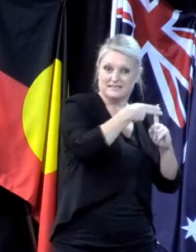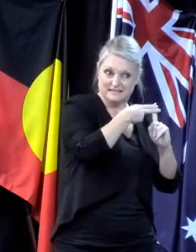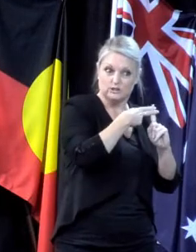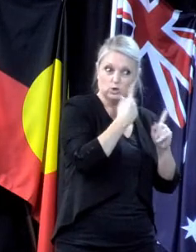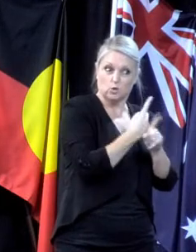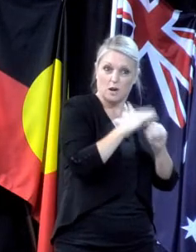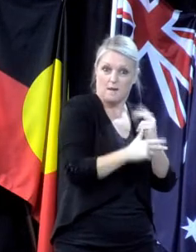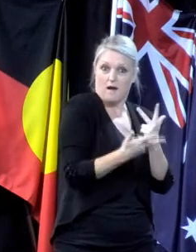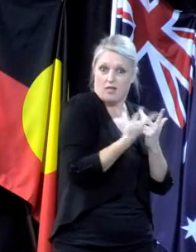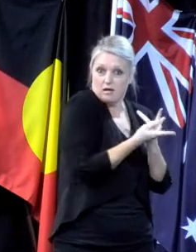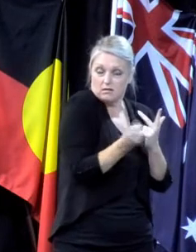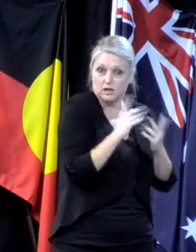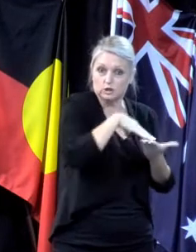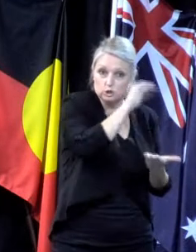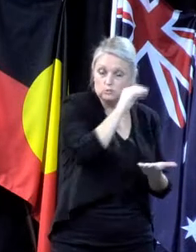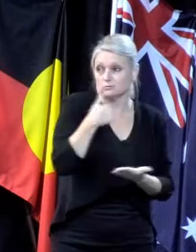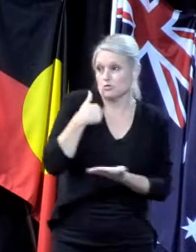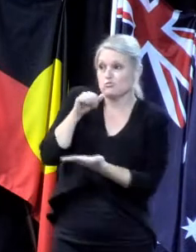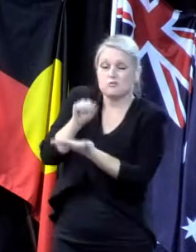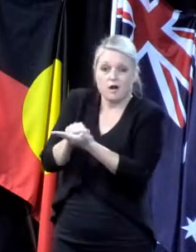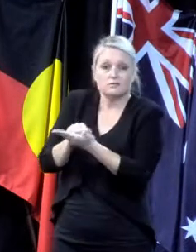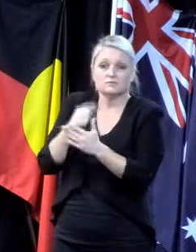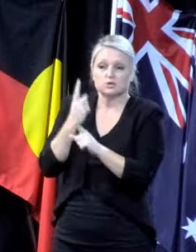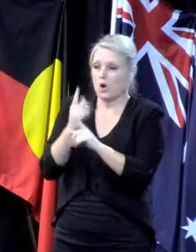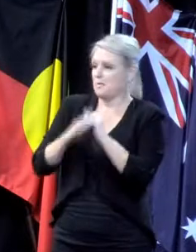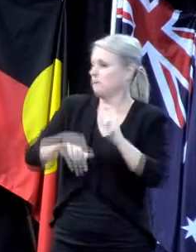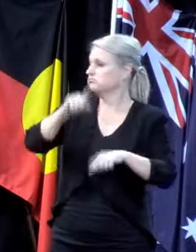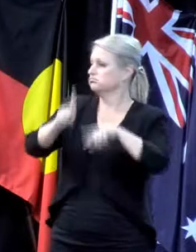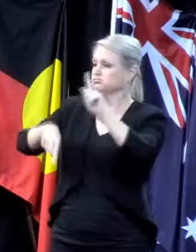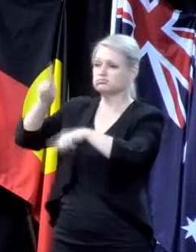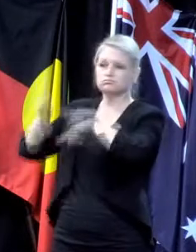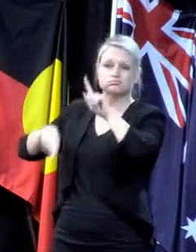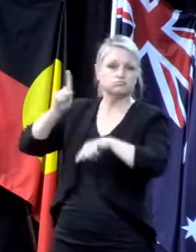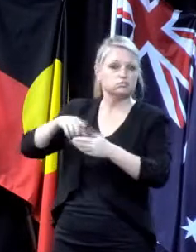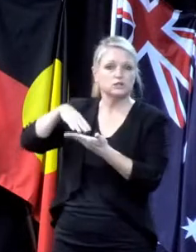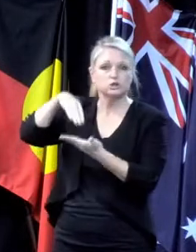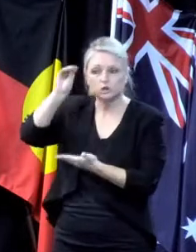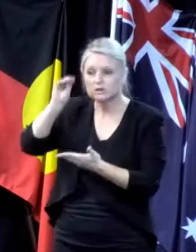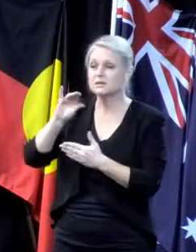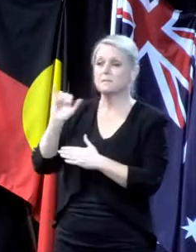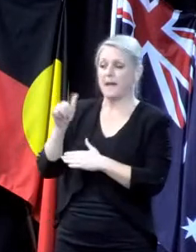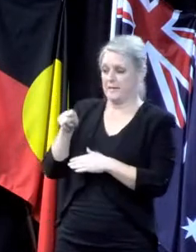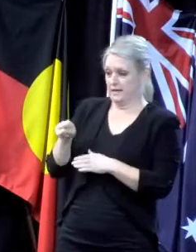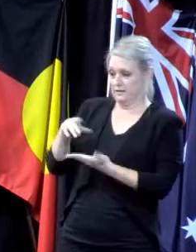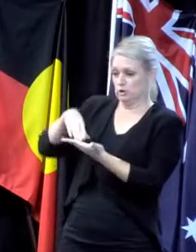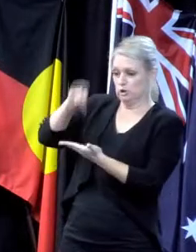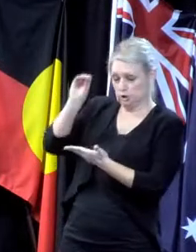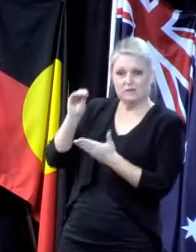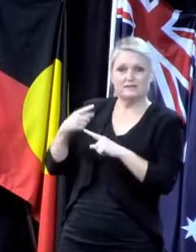They could be students who - EAL/D who are Indigenous students